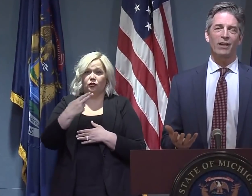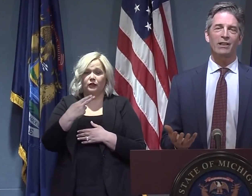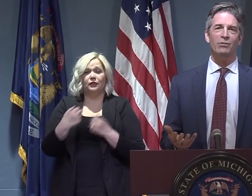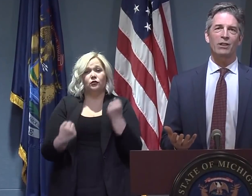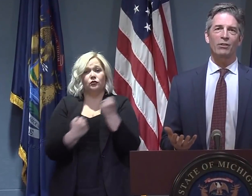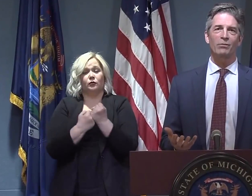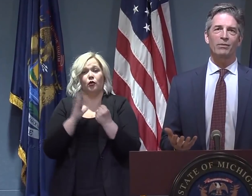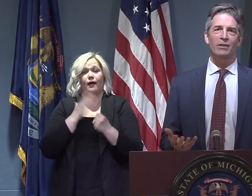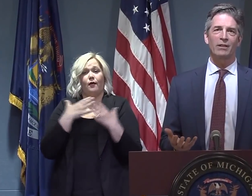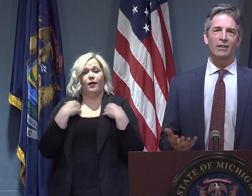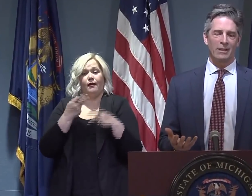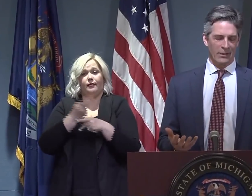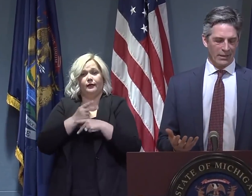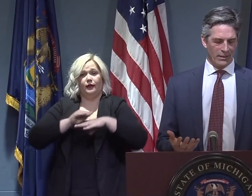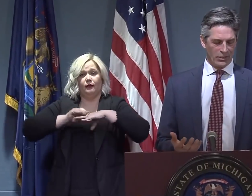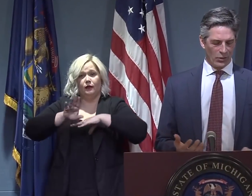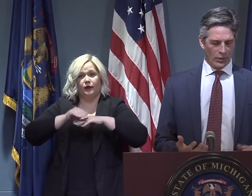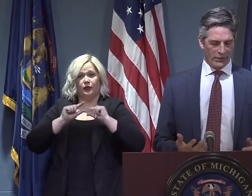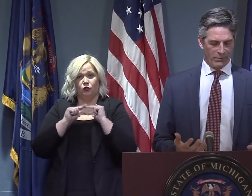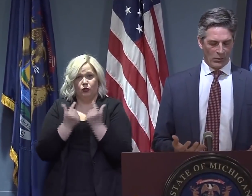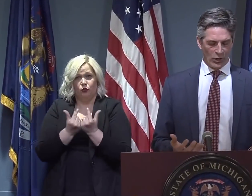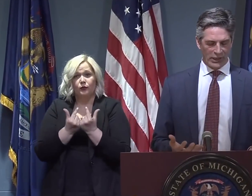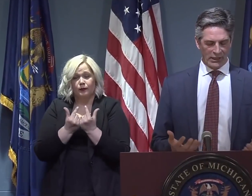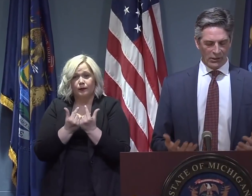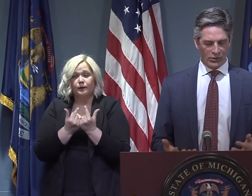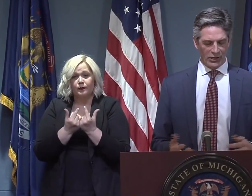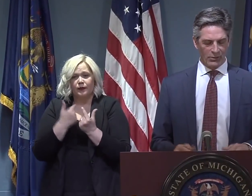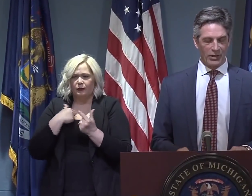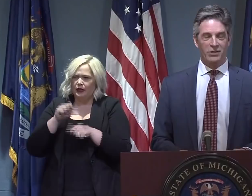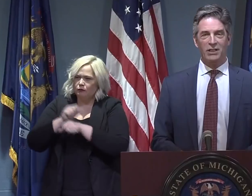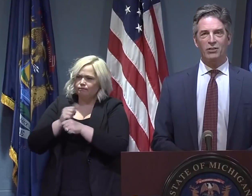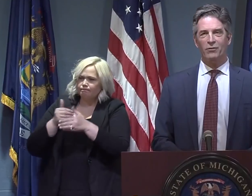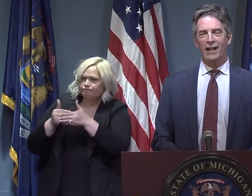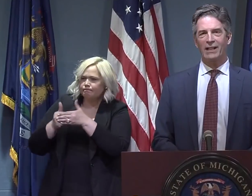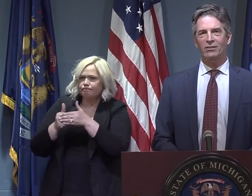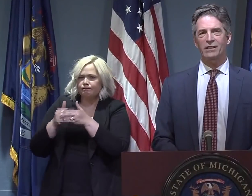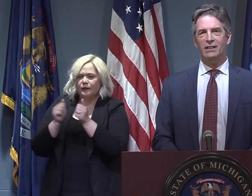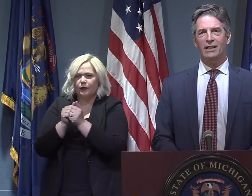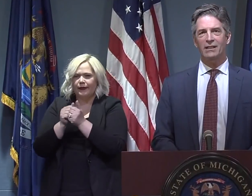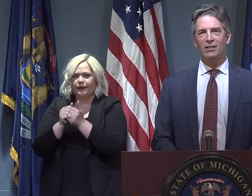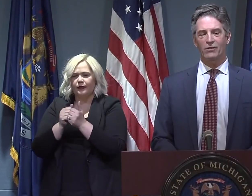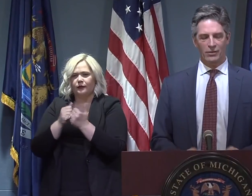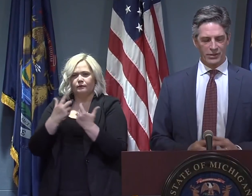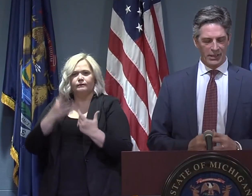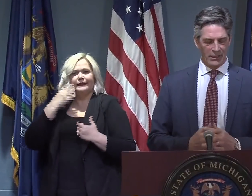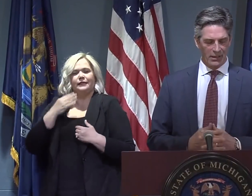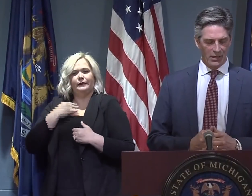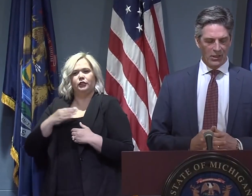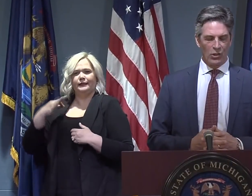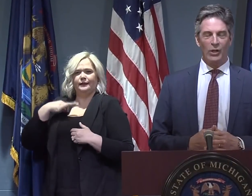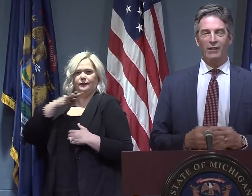WE HAVE ALSO TAPPED THE UNIVERSITY OF MICHIGAN TO SUPPORT THE HEALTH CARE ADVISORY GROUP.